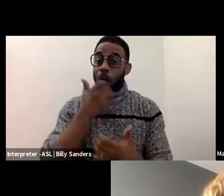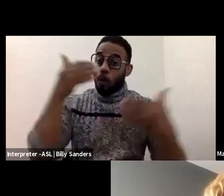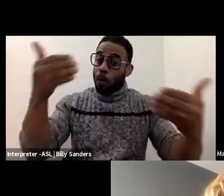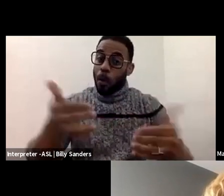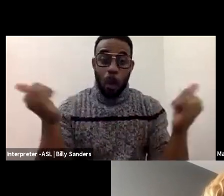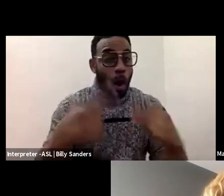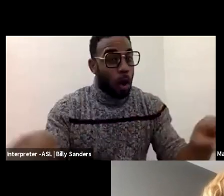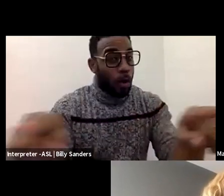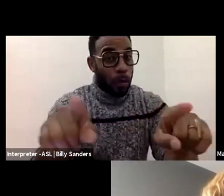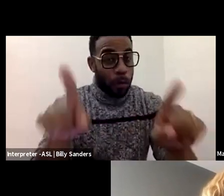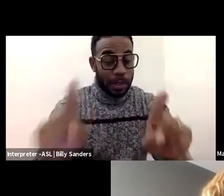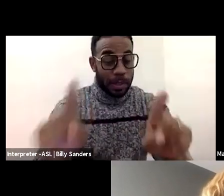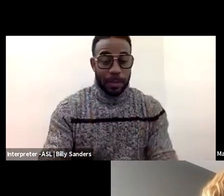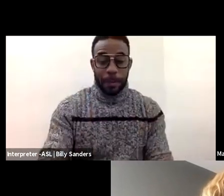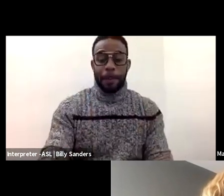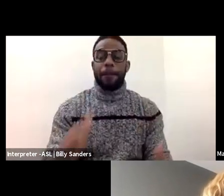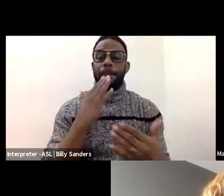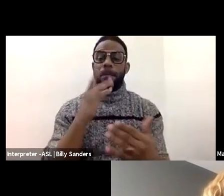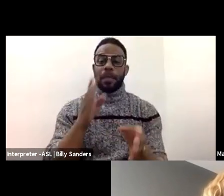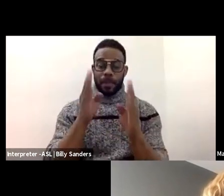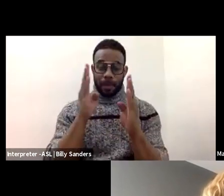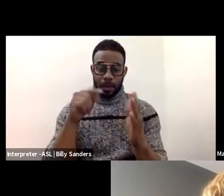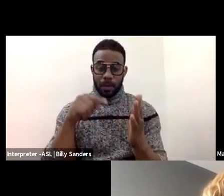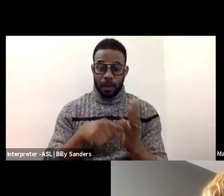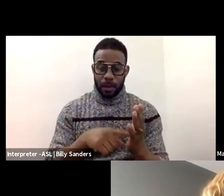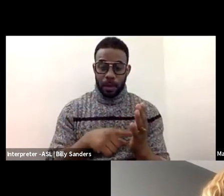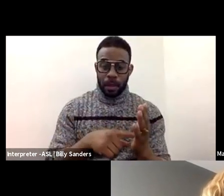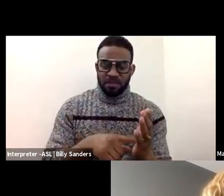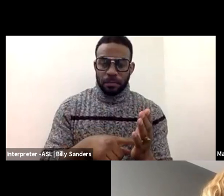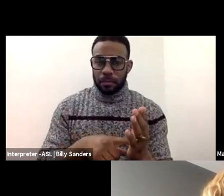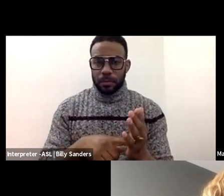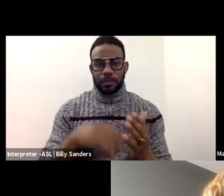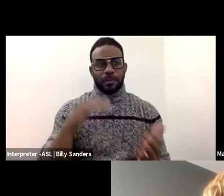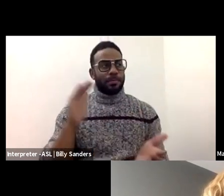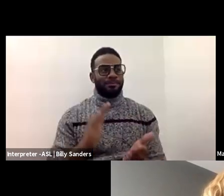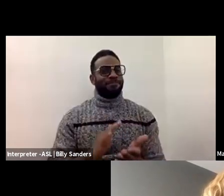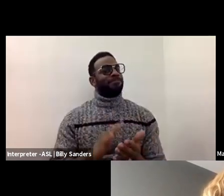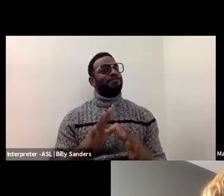all of the attendees and thank you for tuning in to this historically less common discussion, yet one that